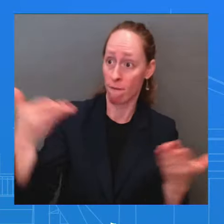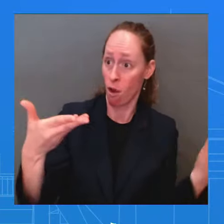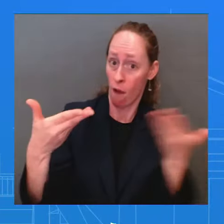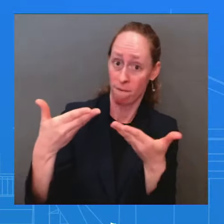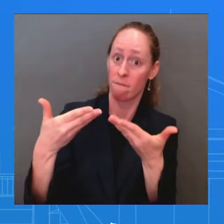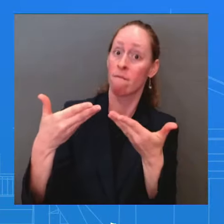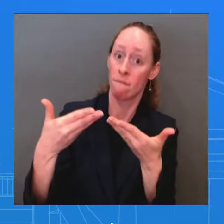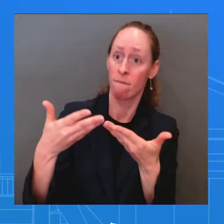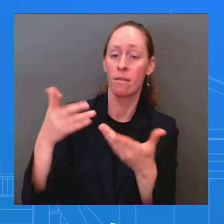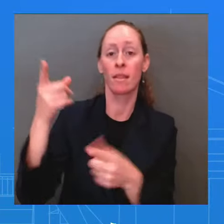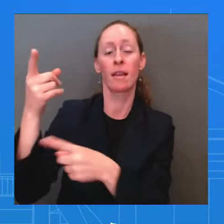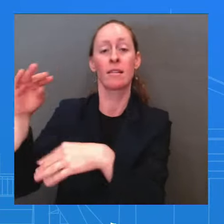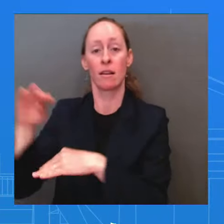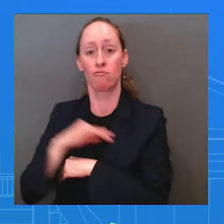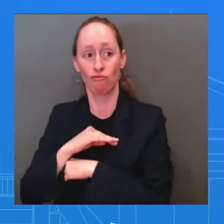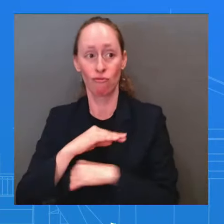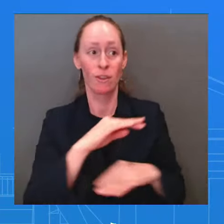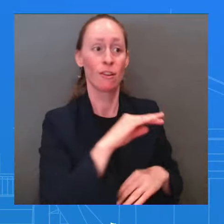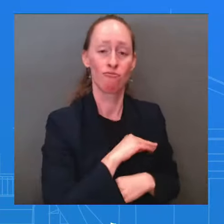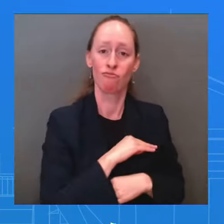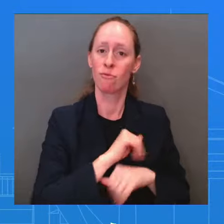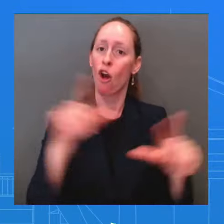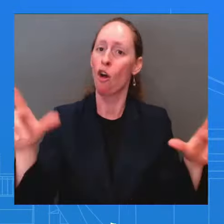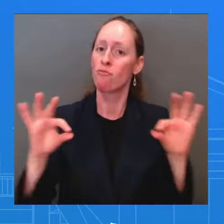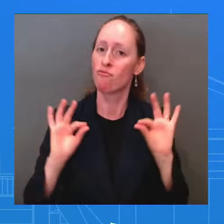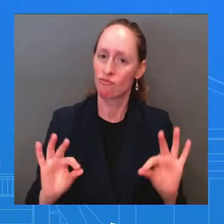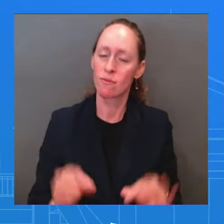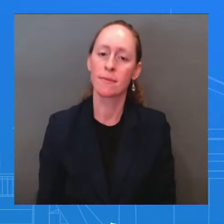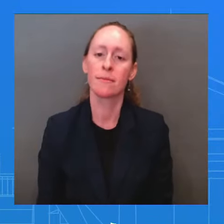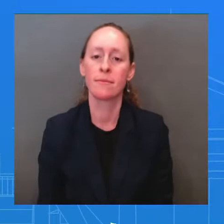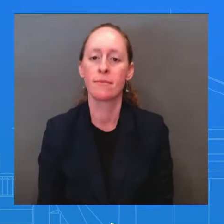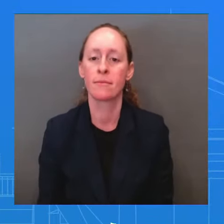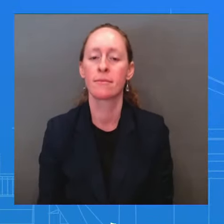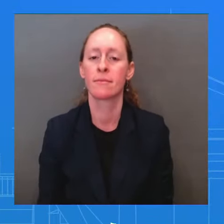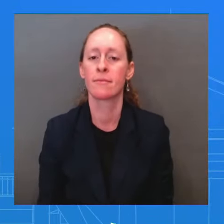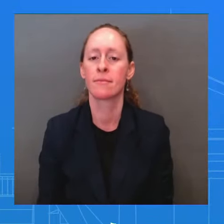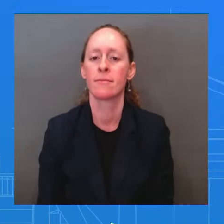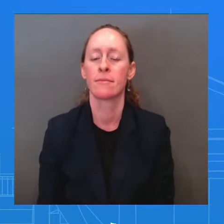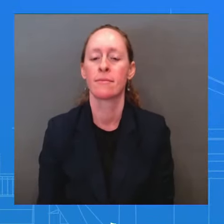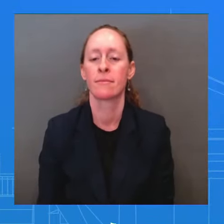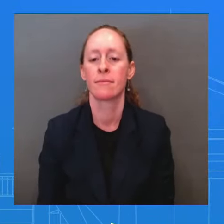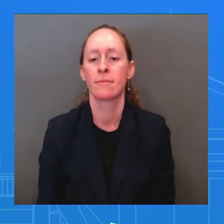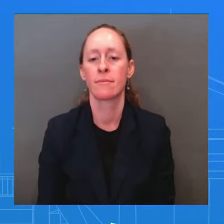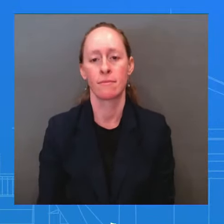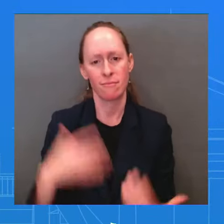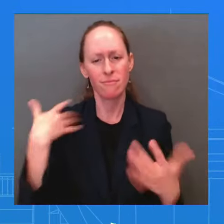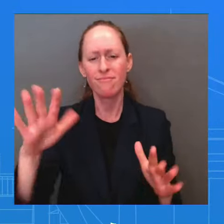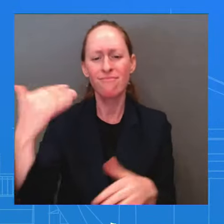And so, that's what the President is going to continue to do. Again, we've seen it with the West Coast ports. We've seen it with the Teamsters and -- and UPS.